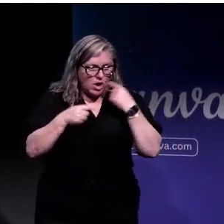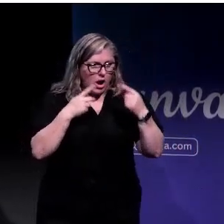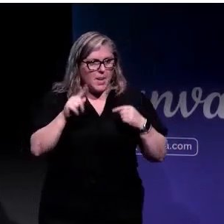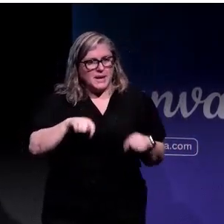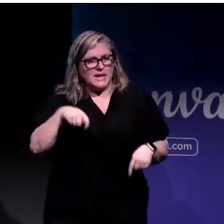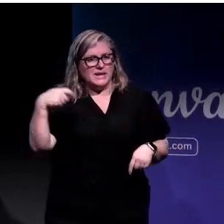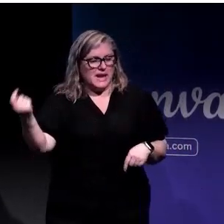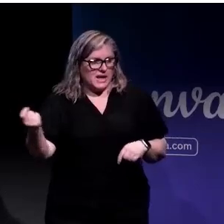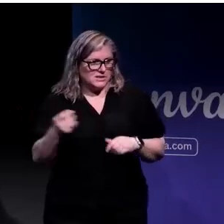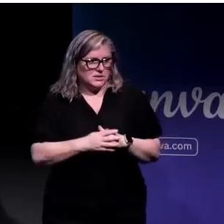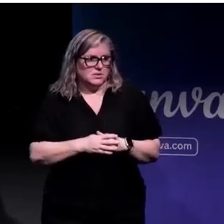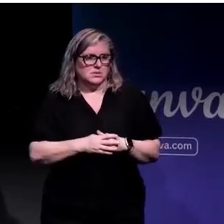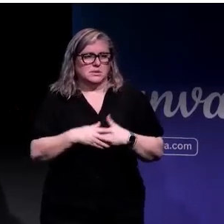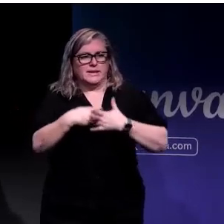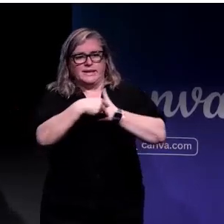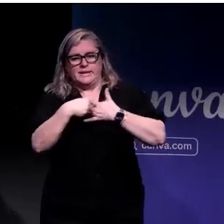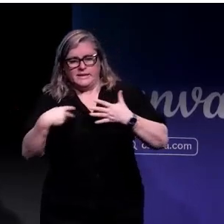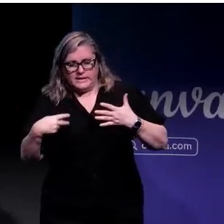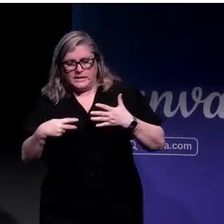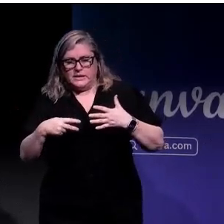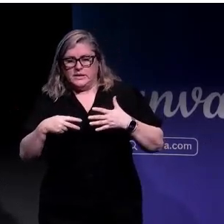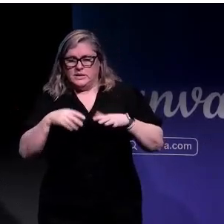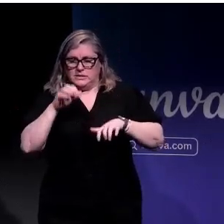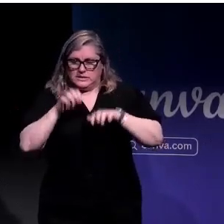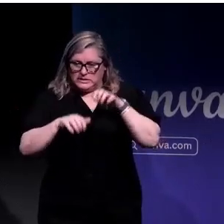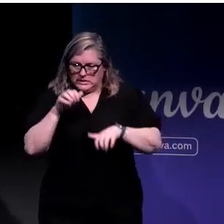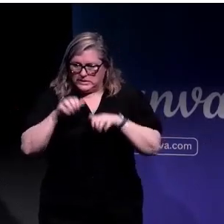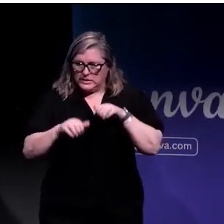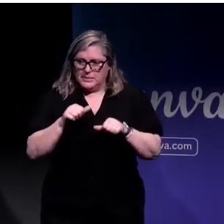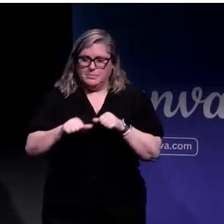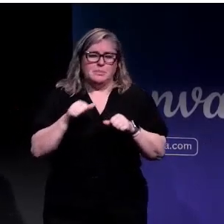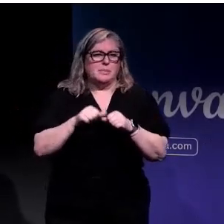Right? Enter address could be a better option for our clients.